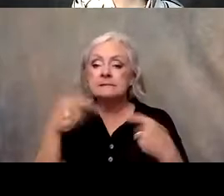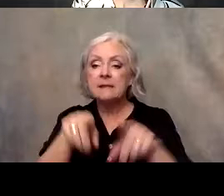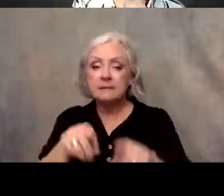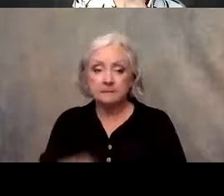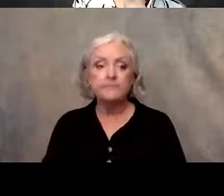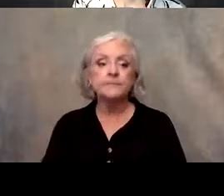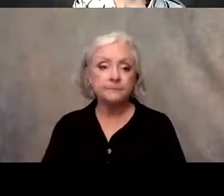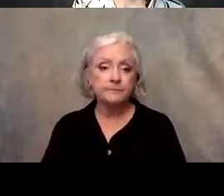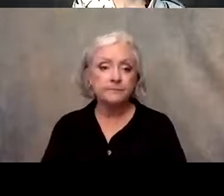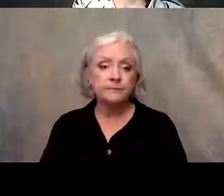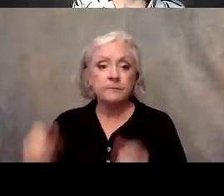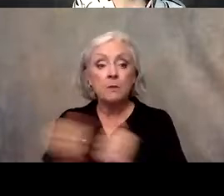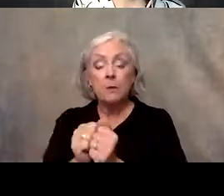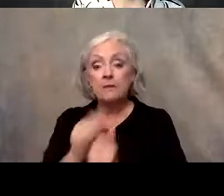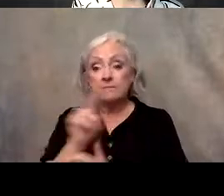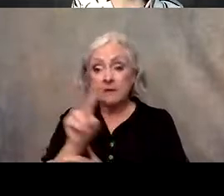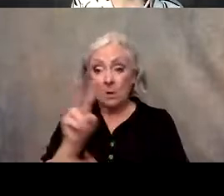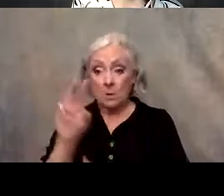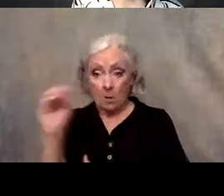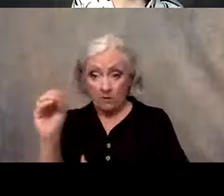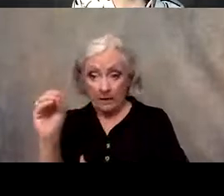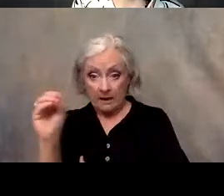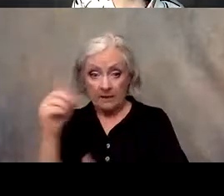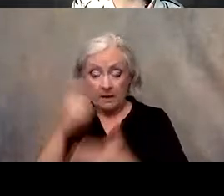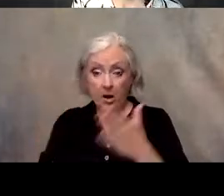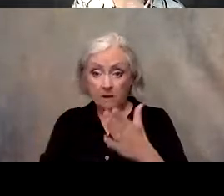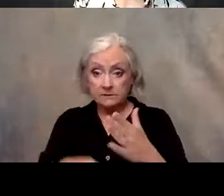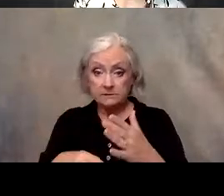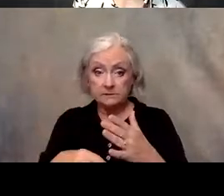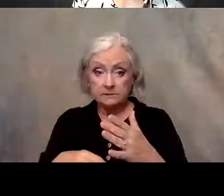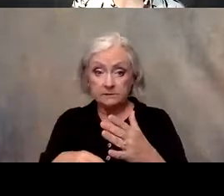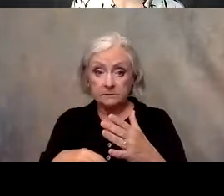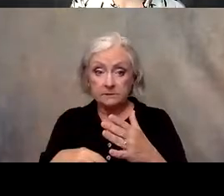With video overlay, the costs are determined, again, no surprises here,